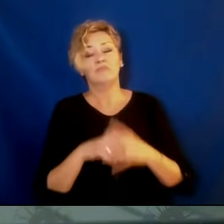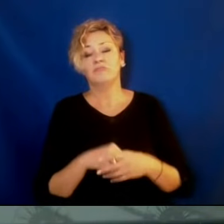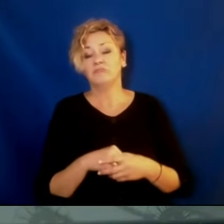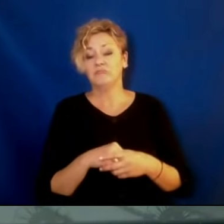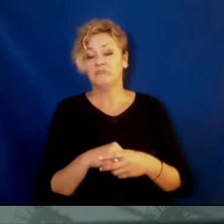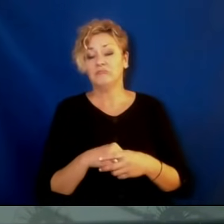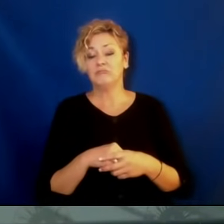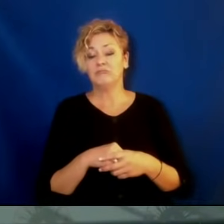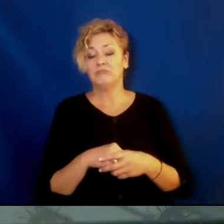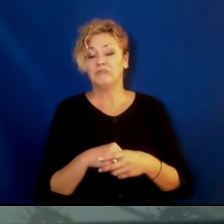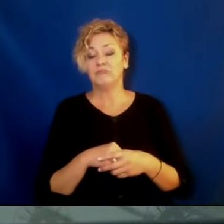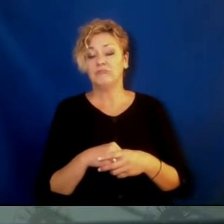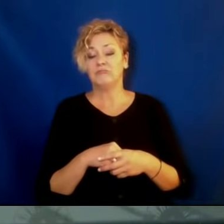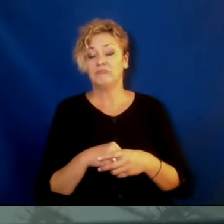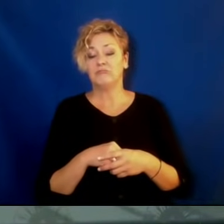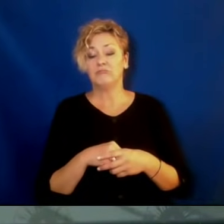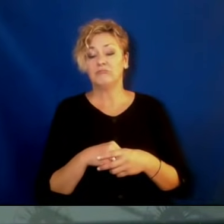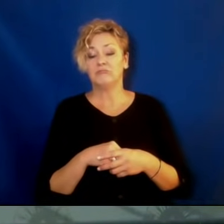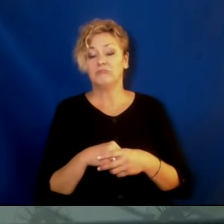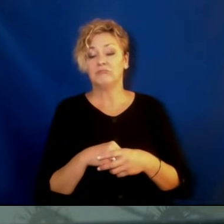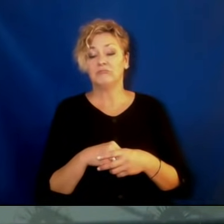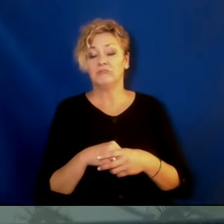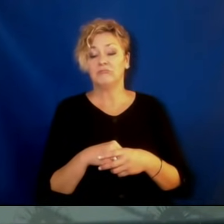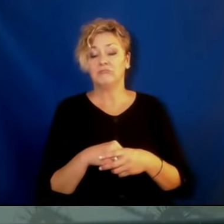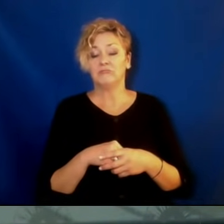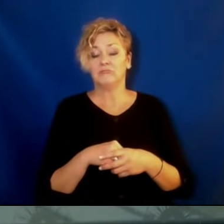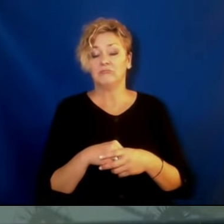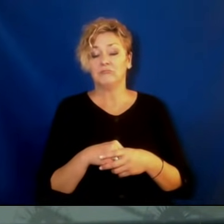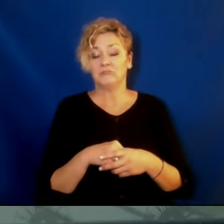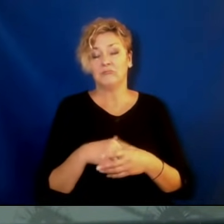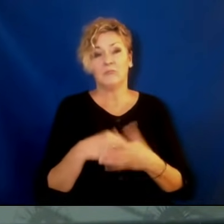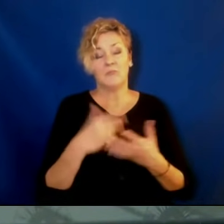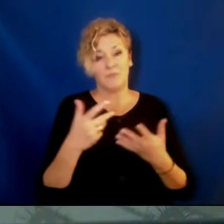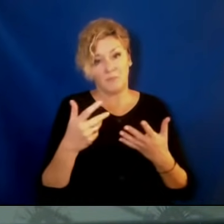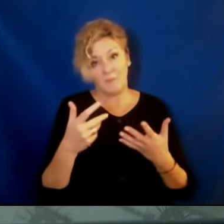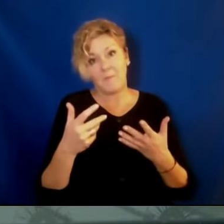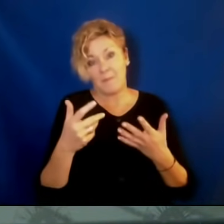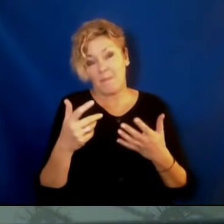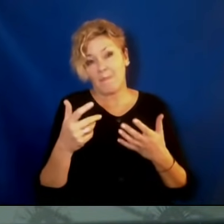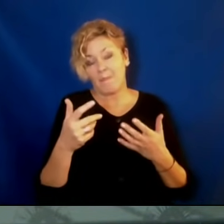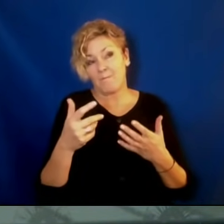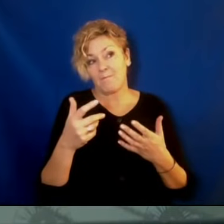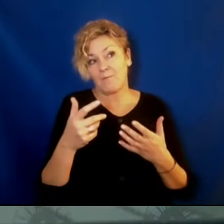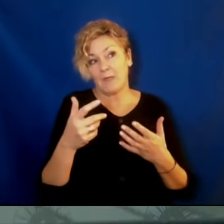communities and I very much appreciate your efforts and I also want to say how much I